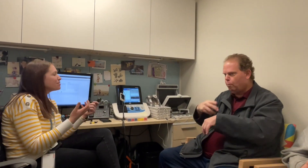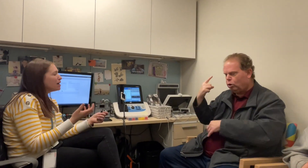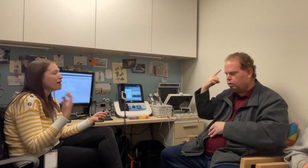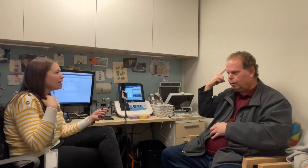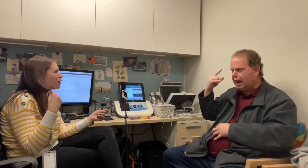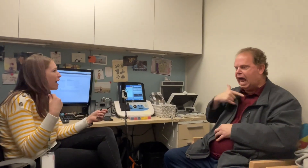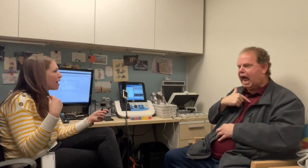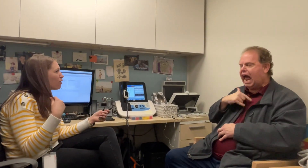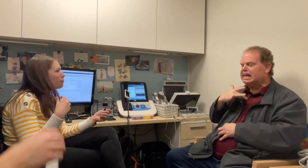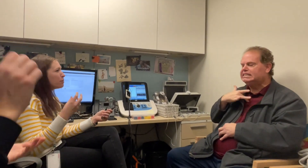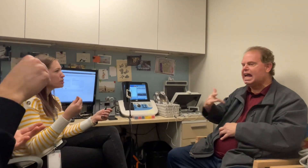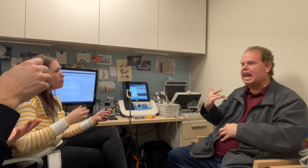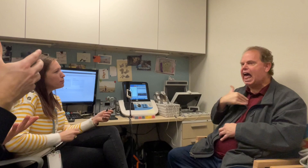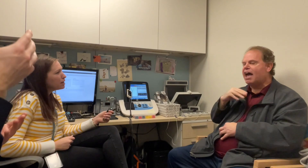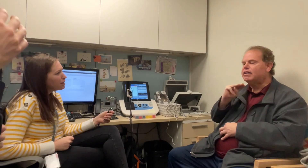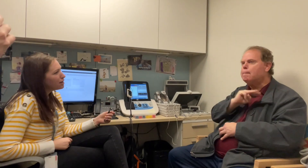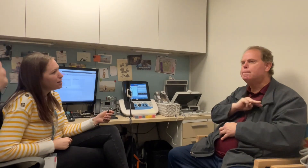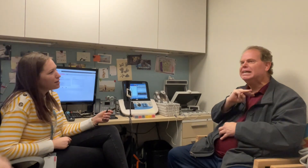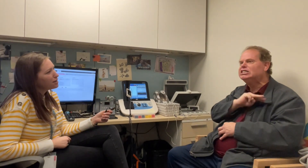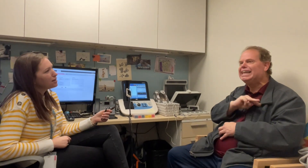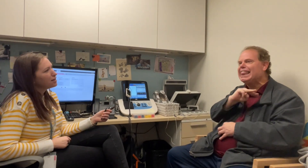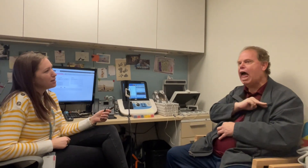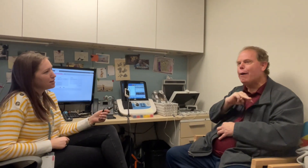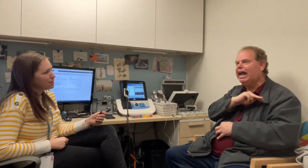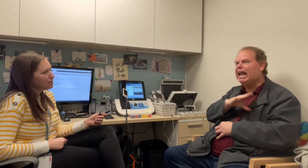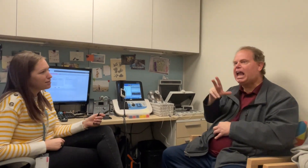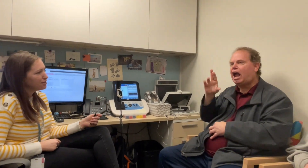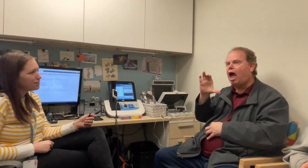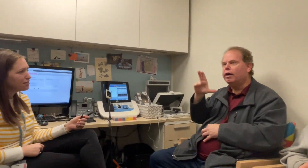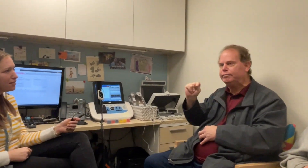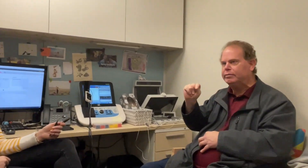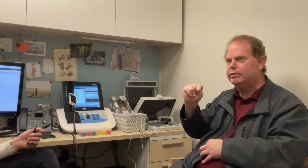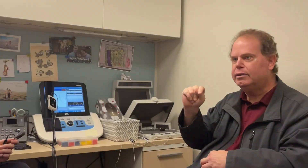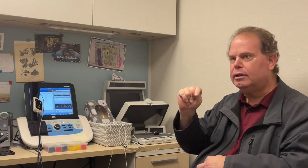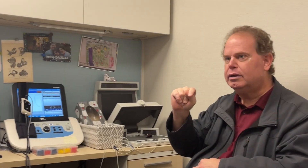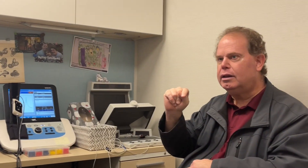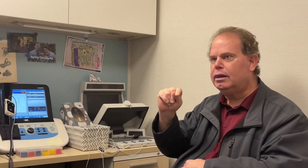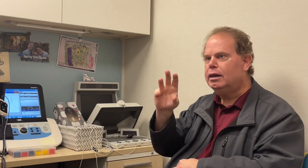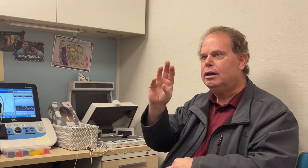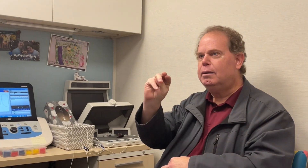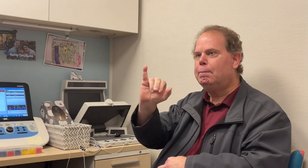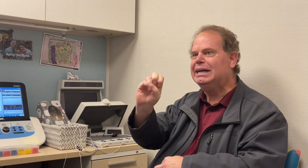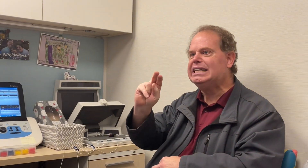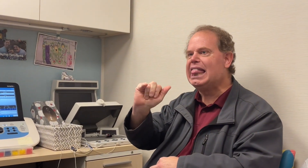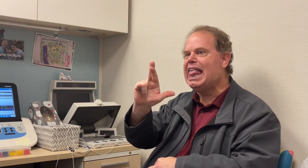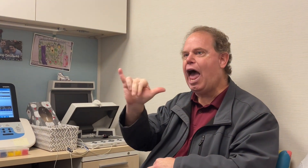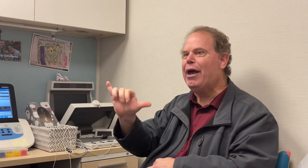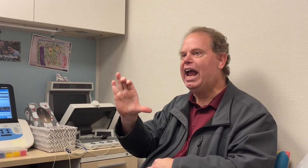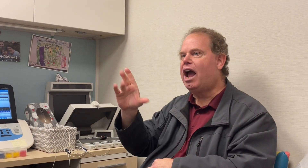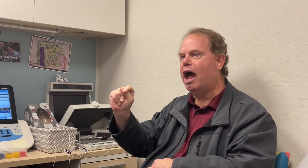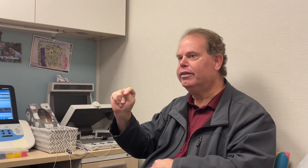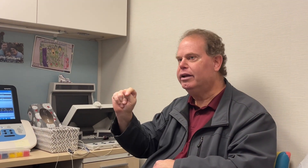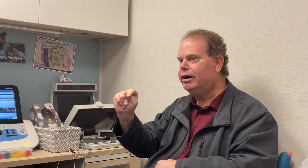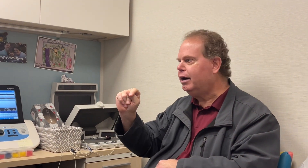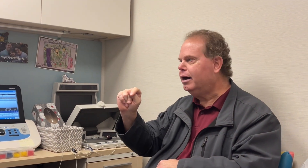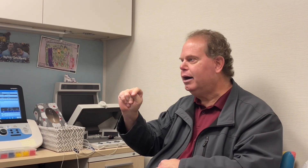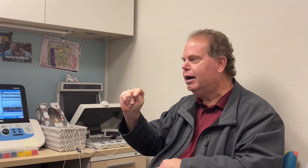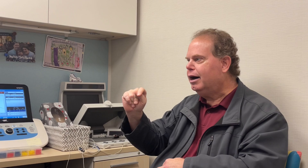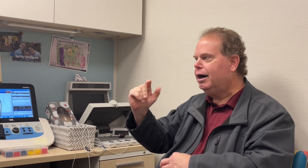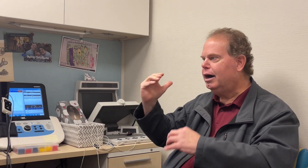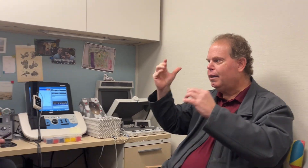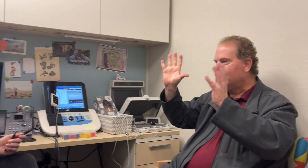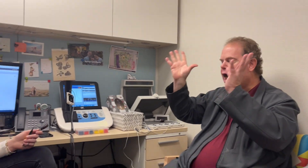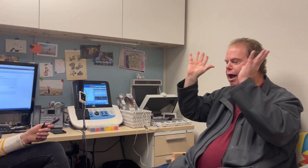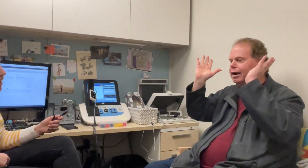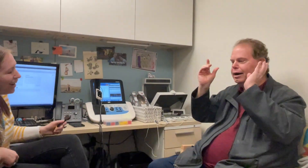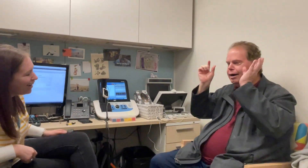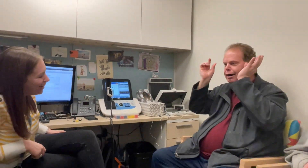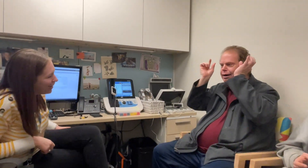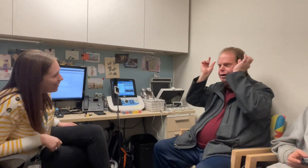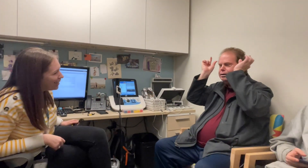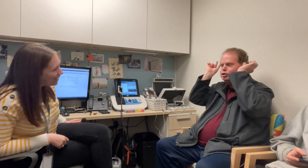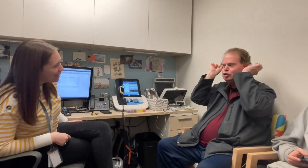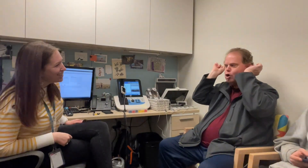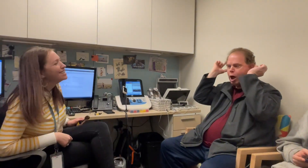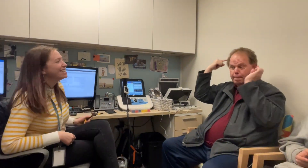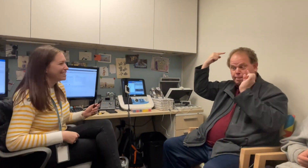it's your hair or maybe yeah I need to get like a missionary haircut just shave your head yeah just